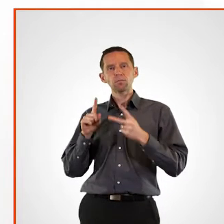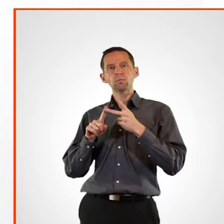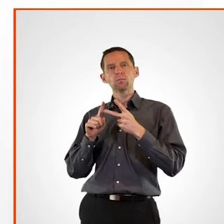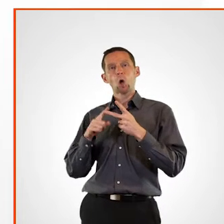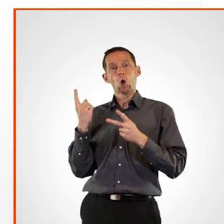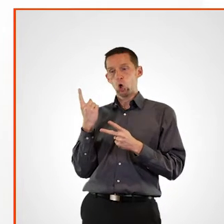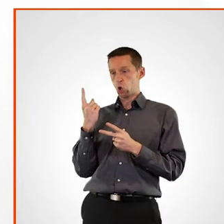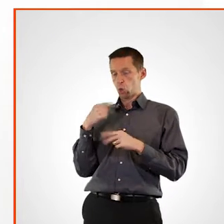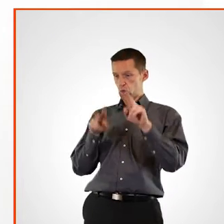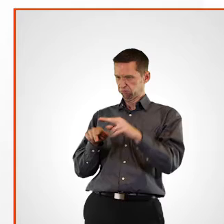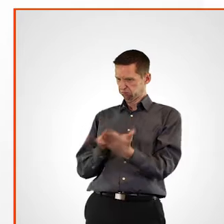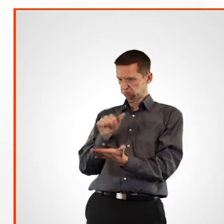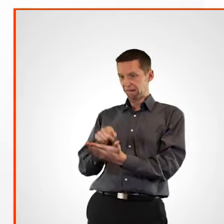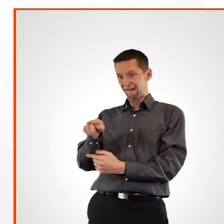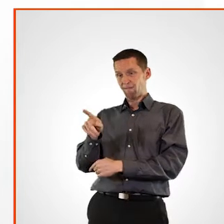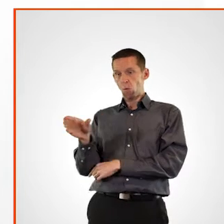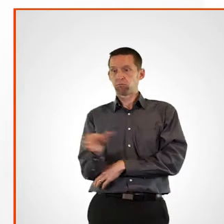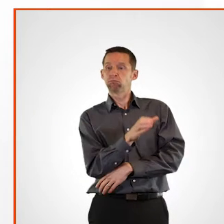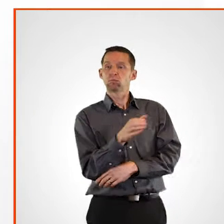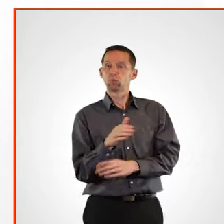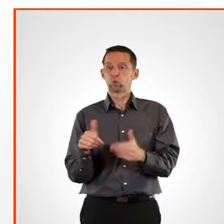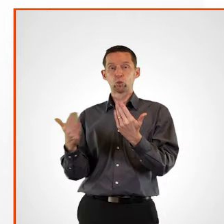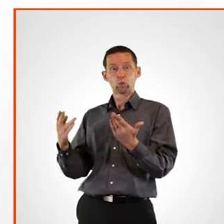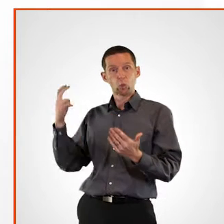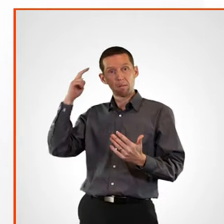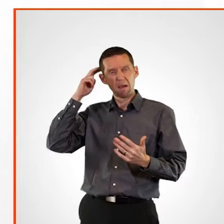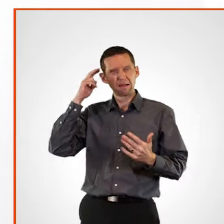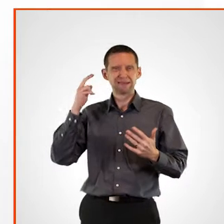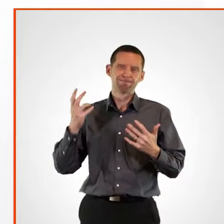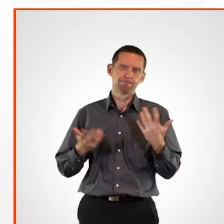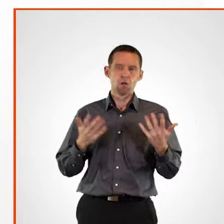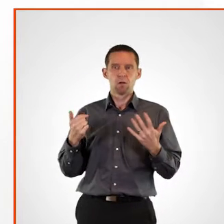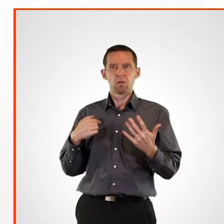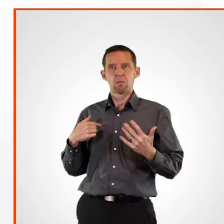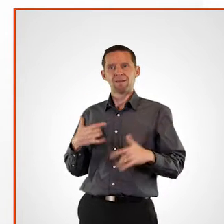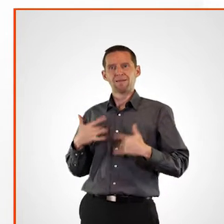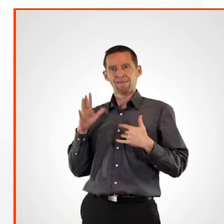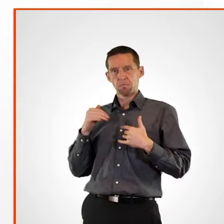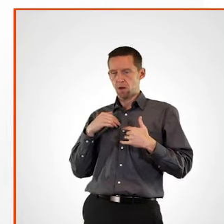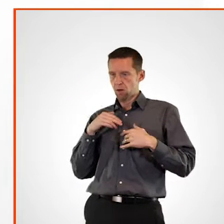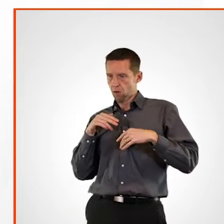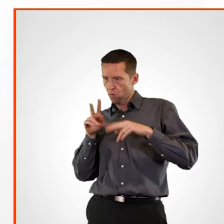with regards to who's a candidate for a cochlear implant, our feeling from this study and particularly from our survey